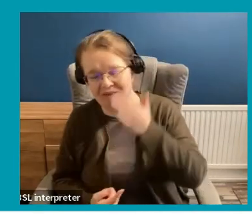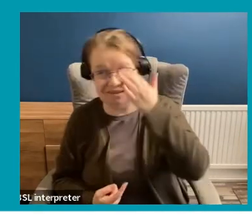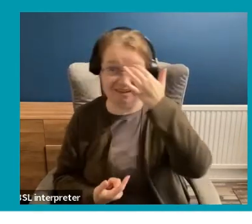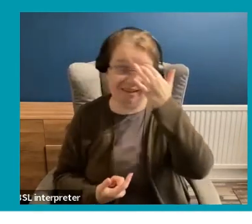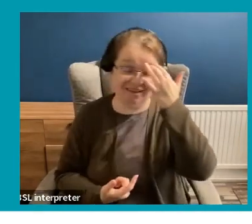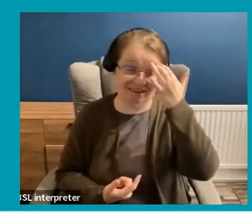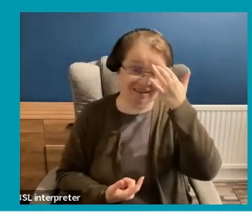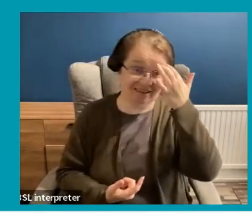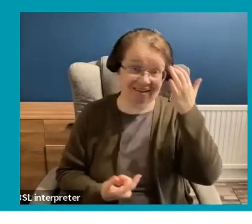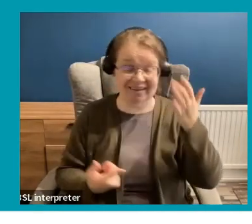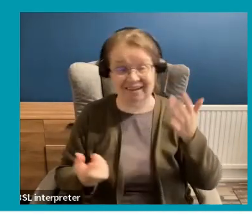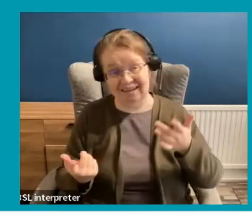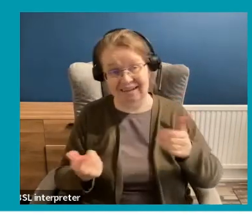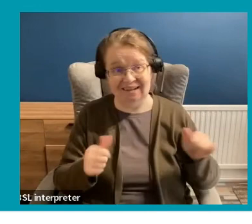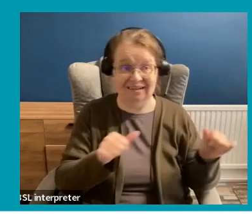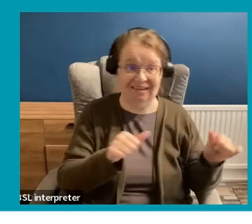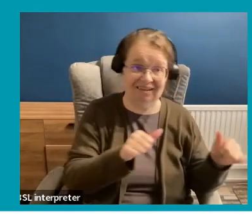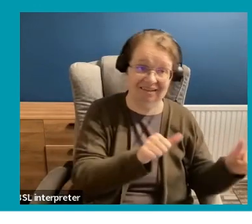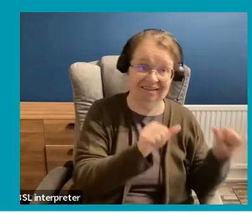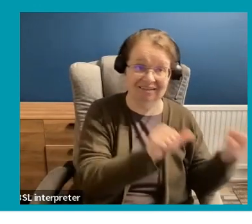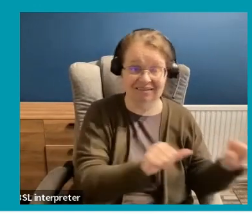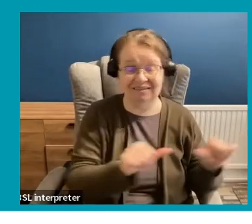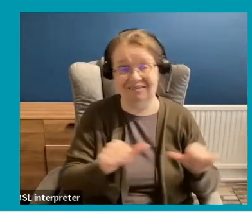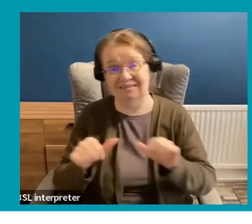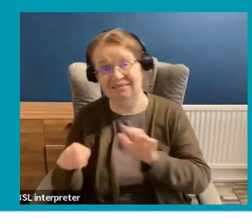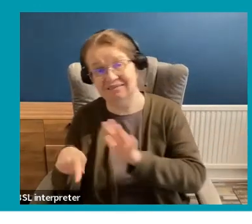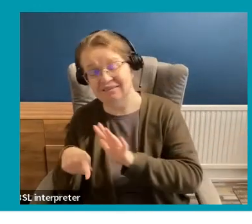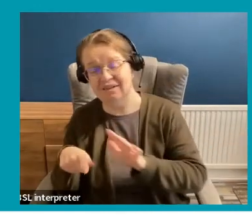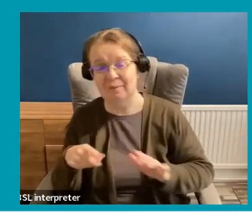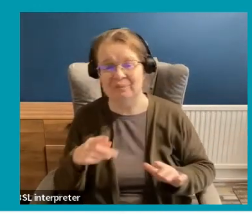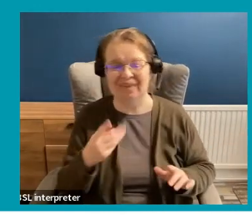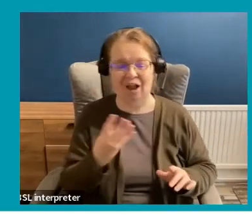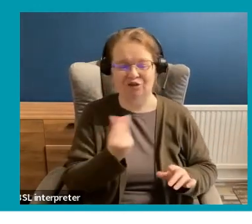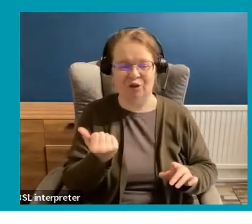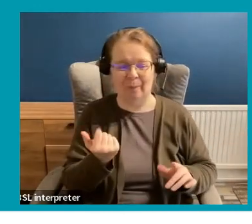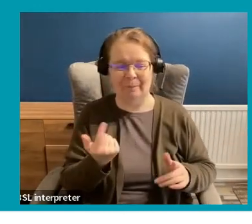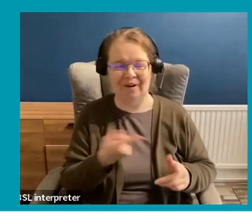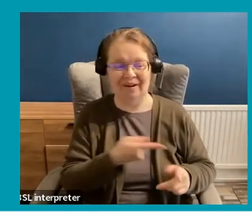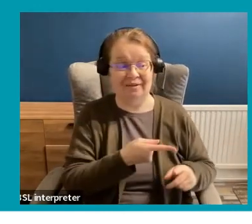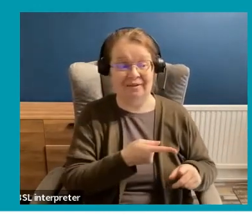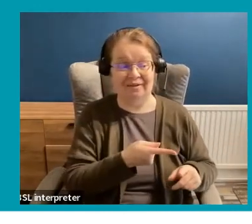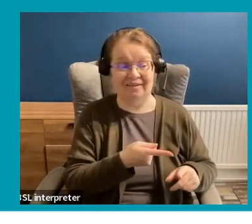There is kind of, there are people sitting on both sides of the argument.